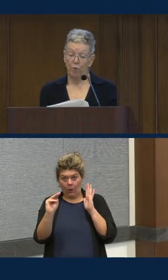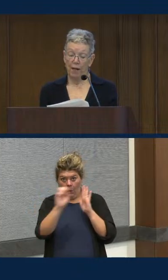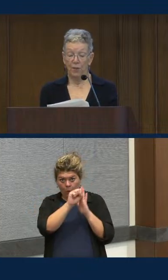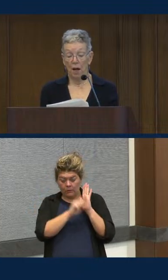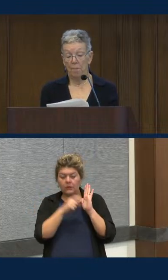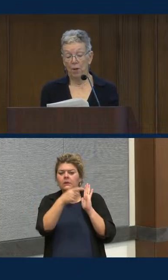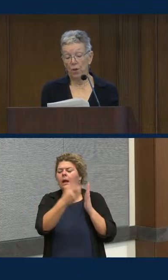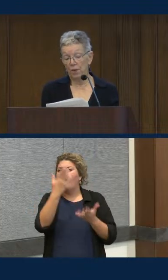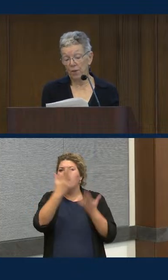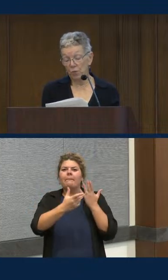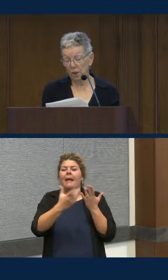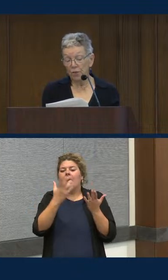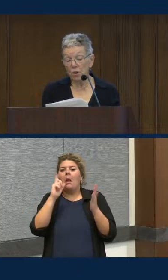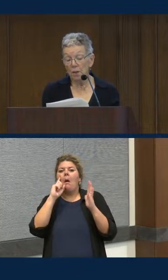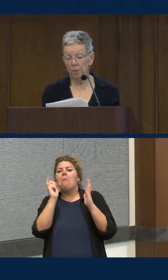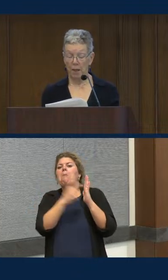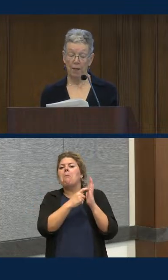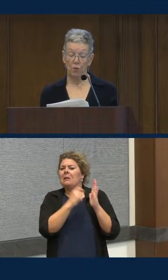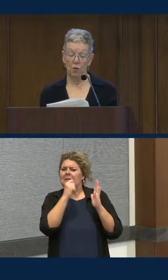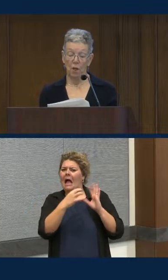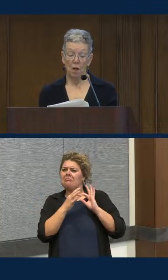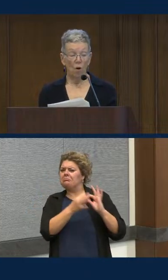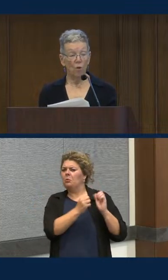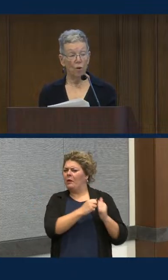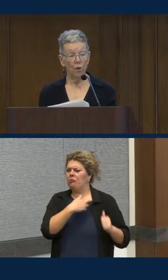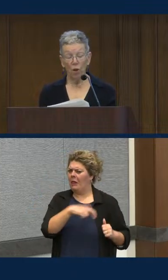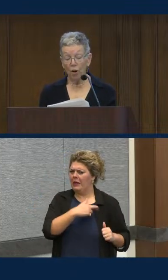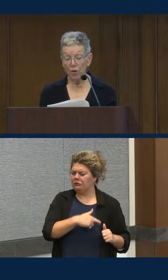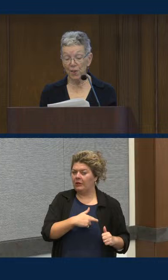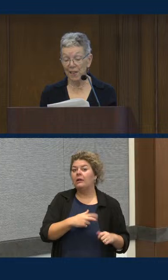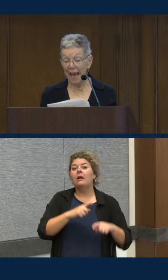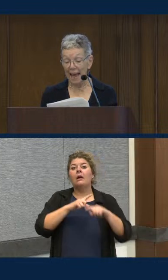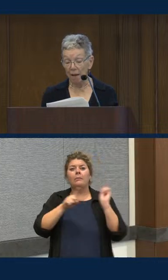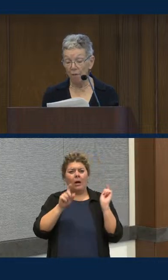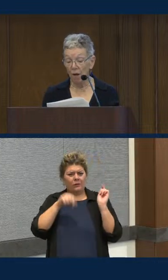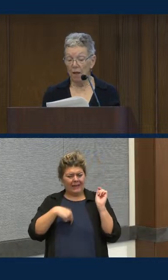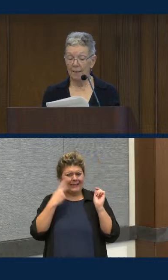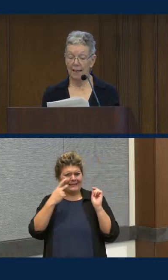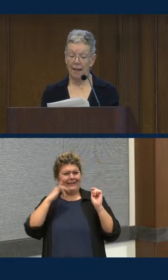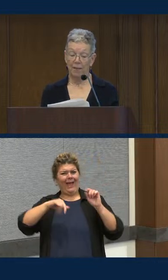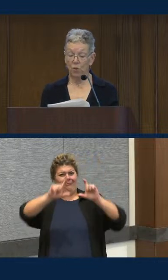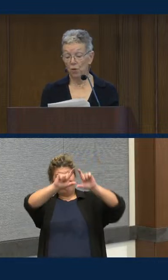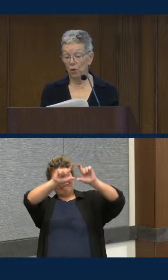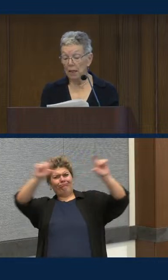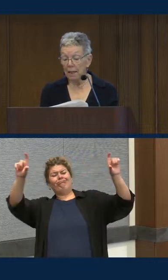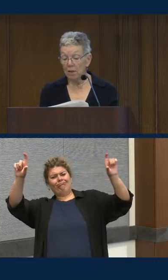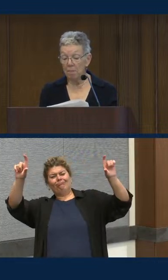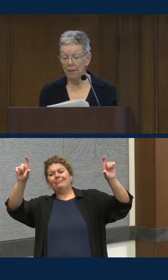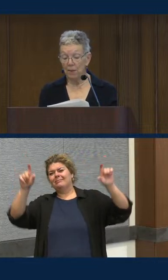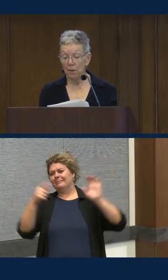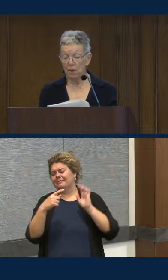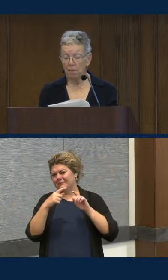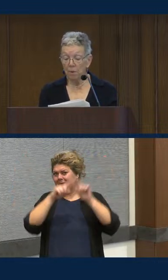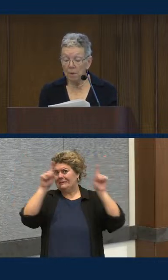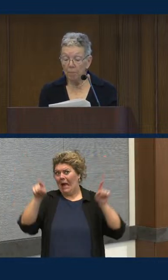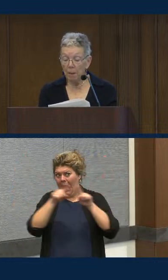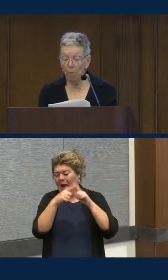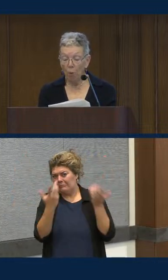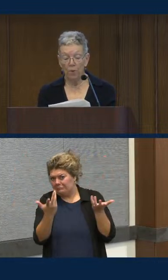implications, although the large